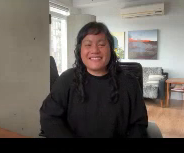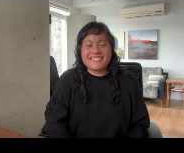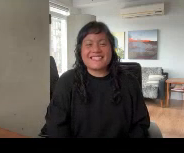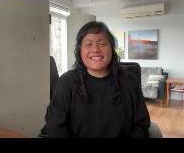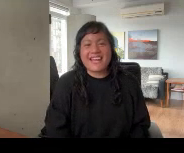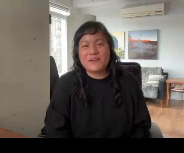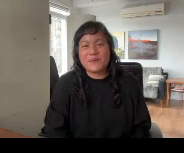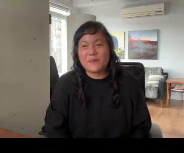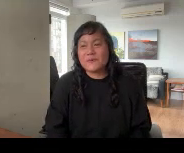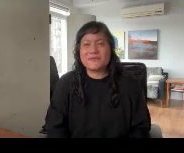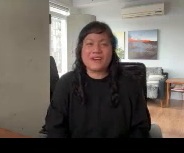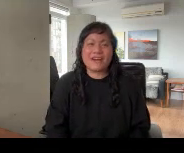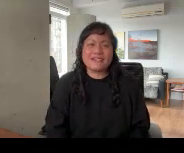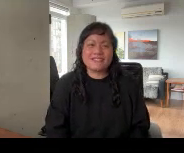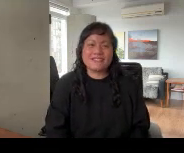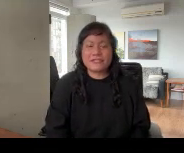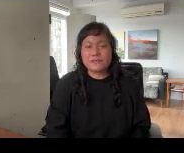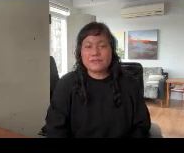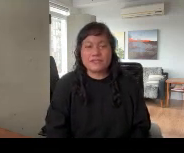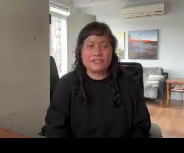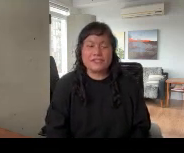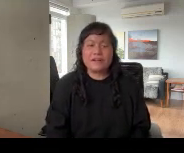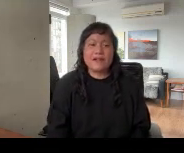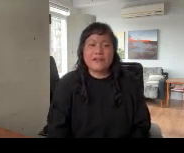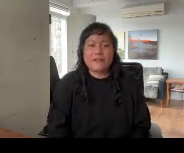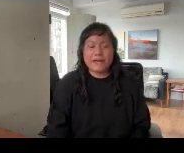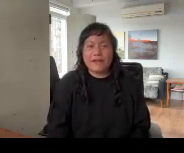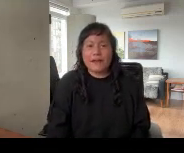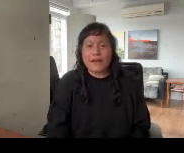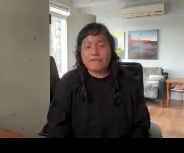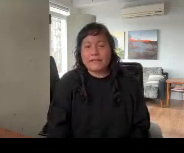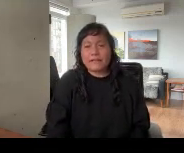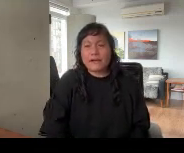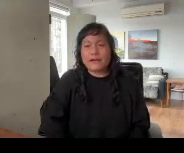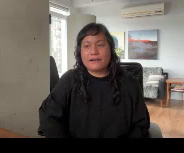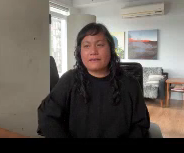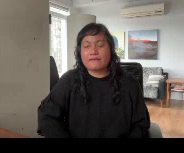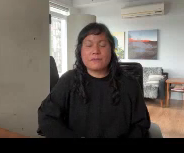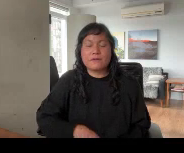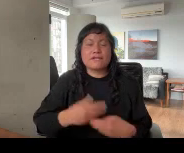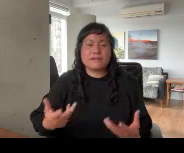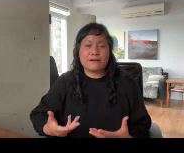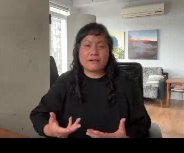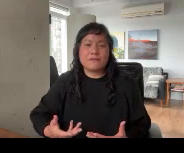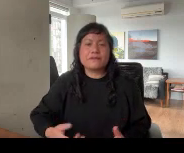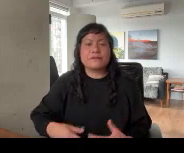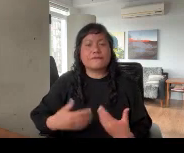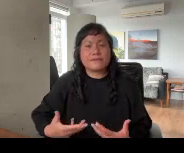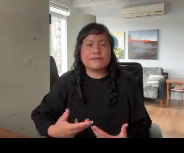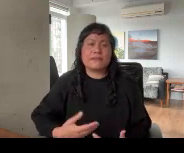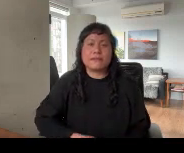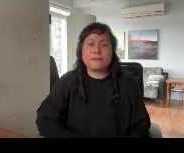So this is the end goal for us is to ensure that every every person in our community feels like